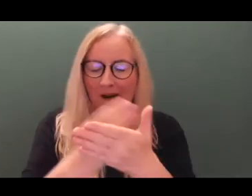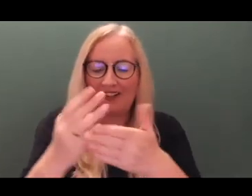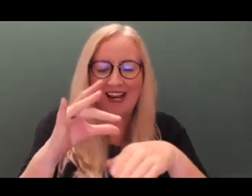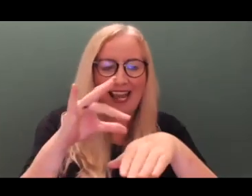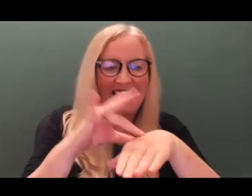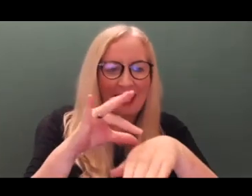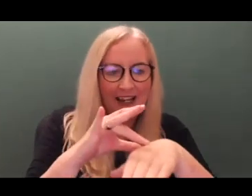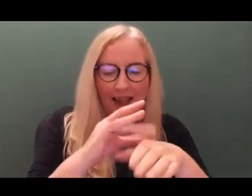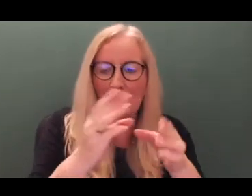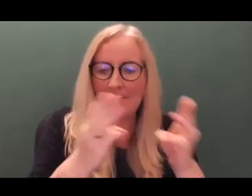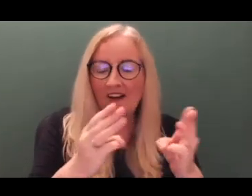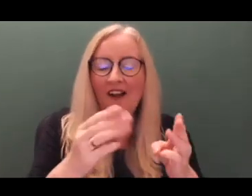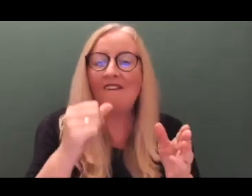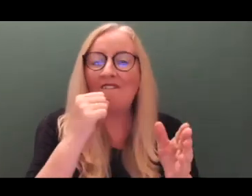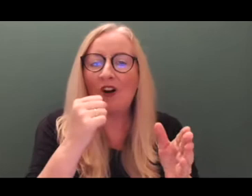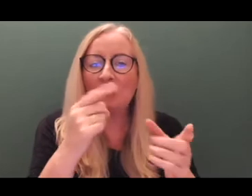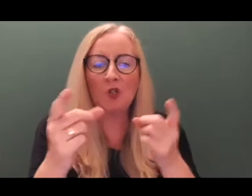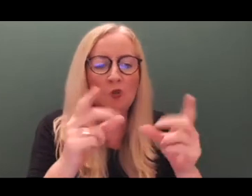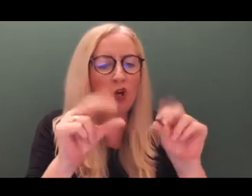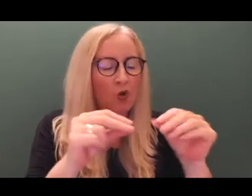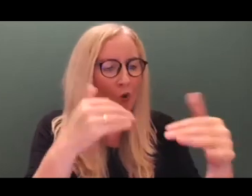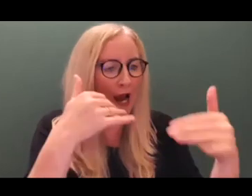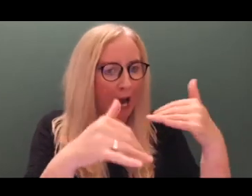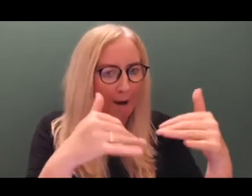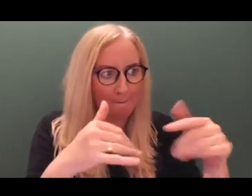first do no harm, and whereas your advance healthcare directive says don't do anything